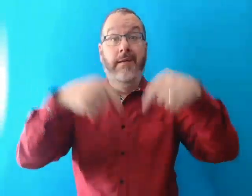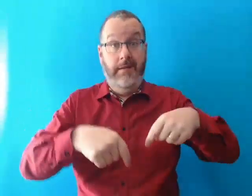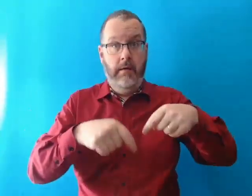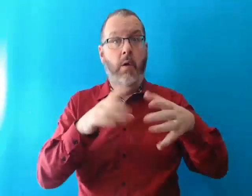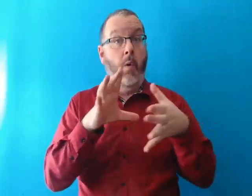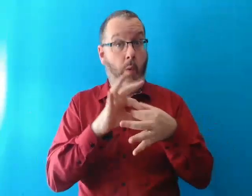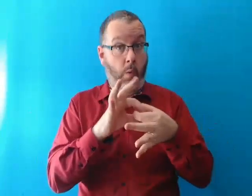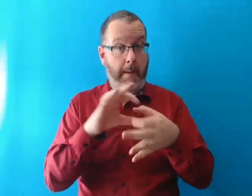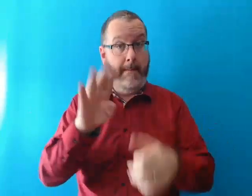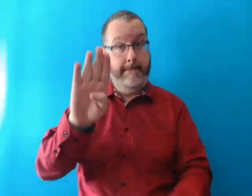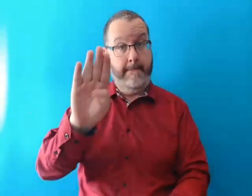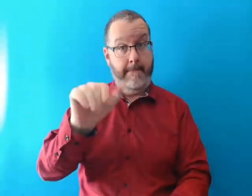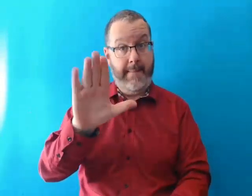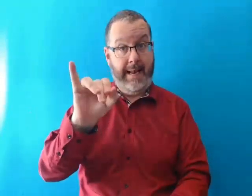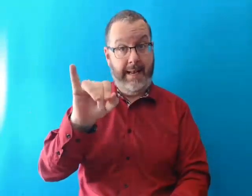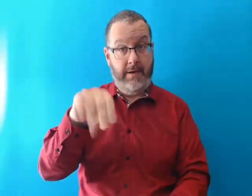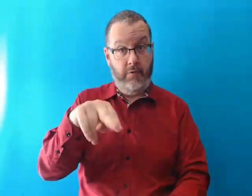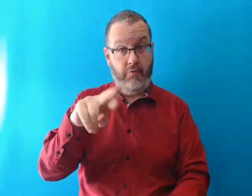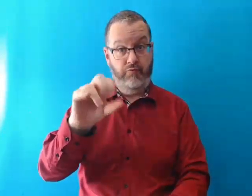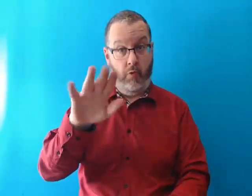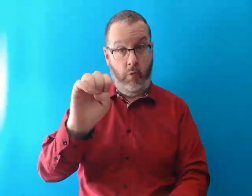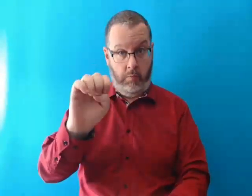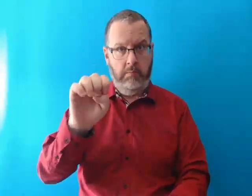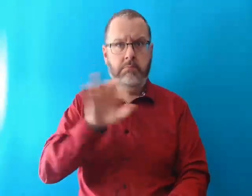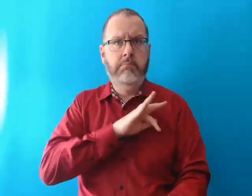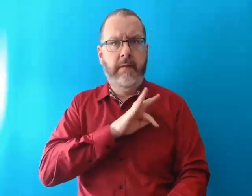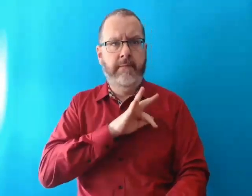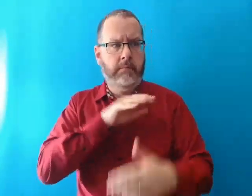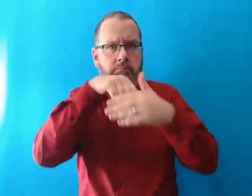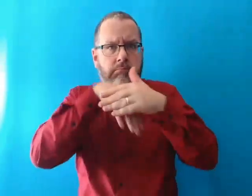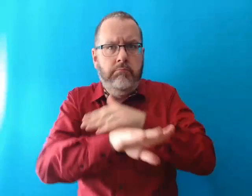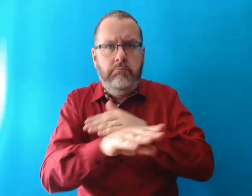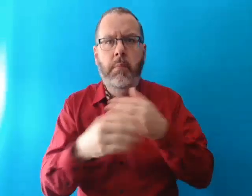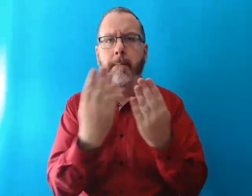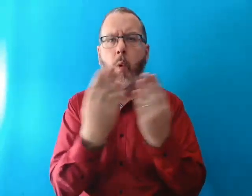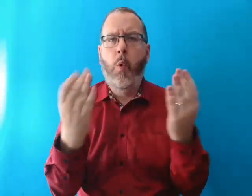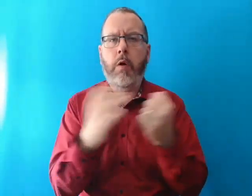he returned home to Ballinrobe - and personally thanked the guardians